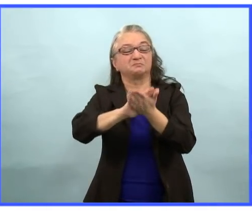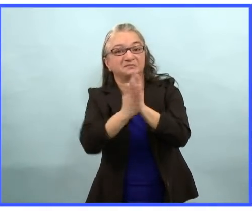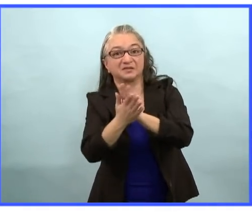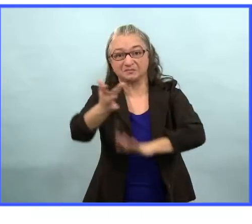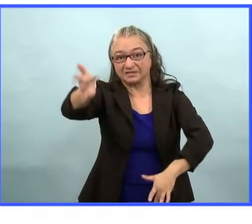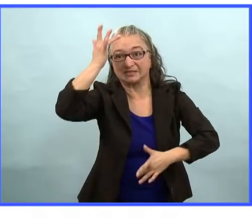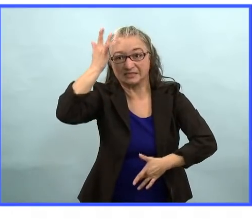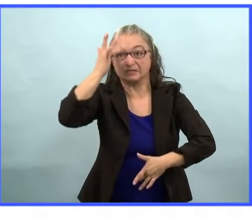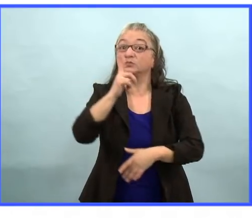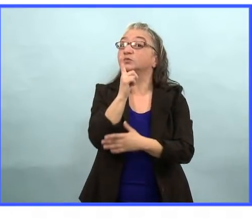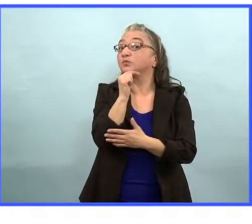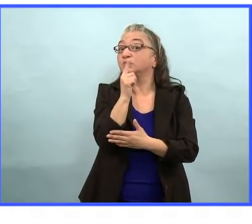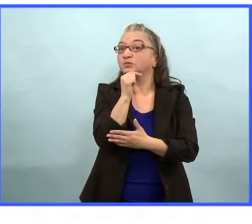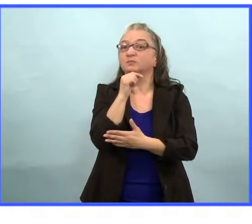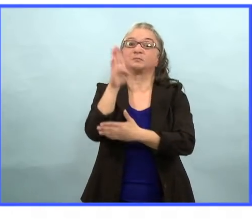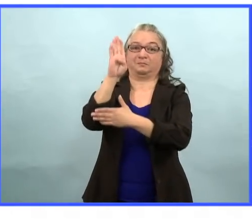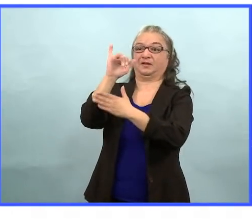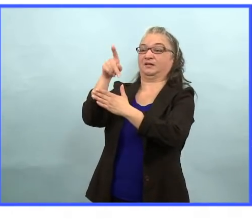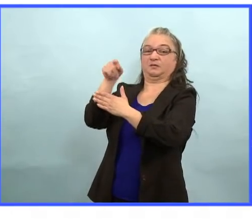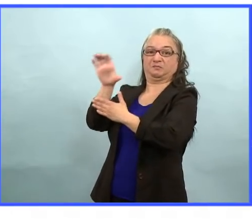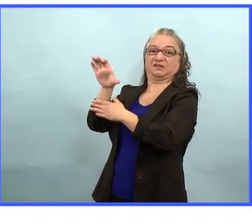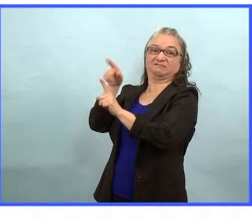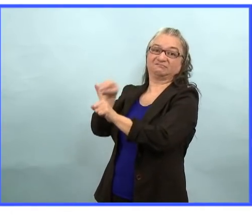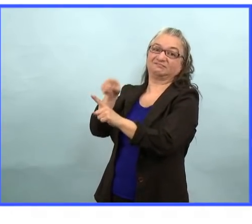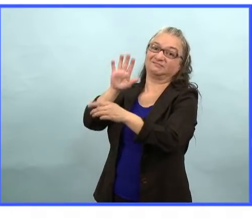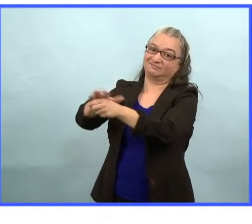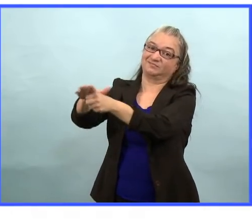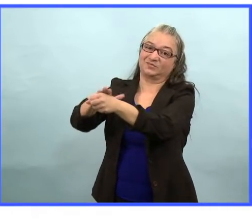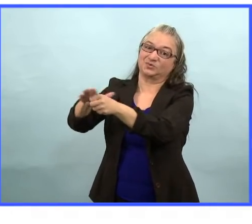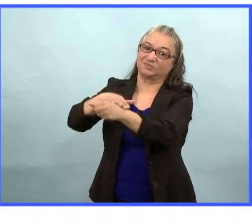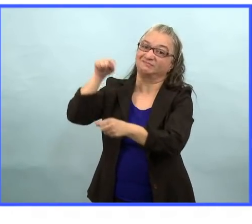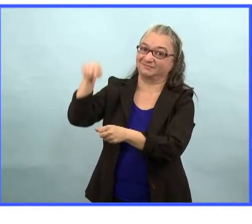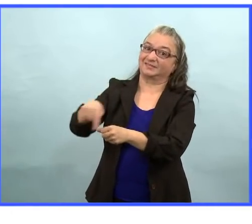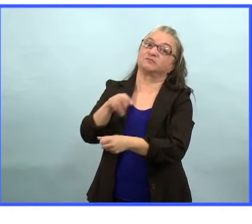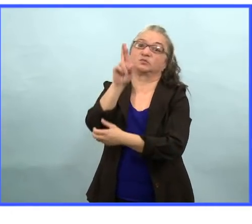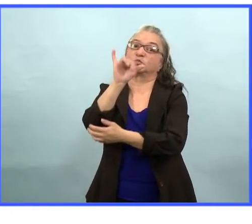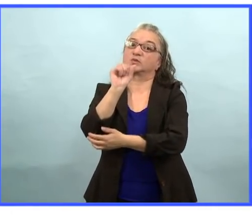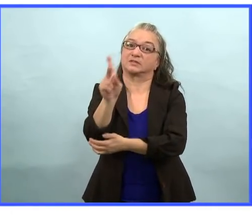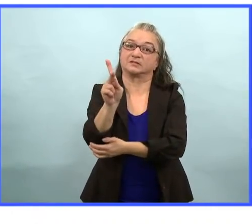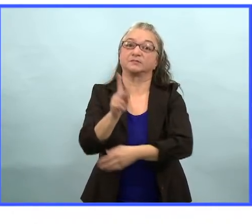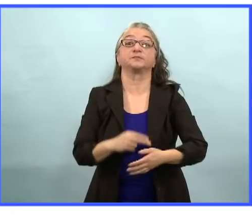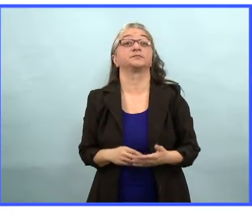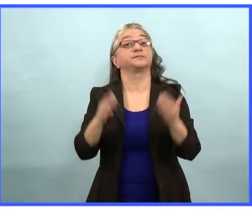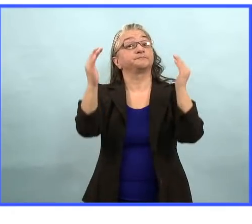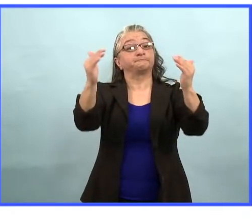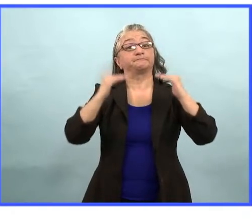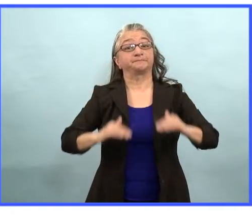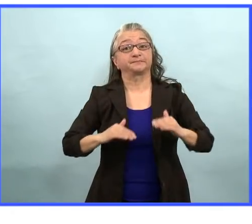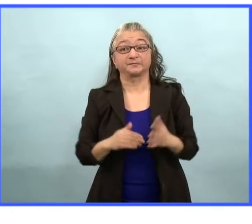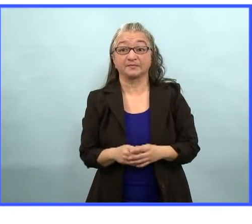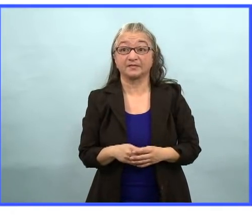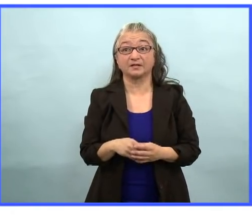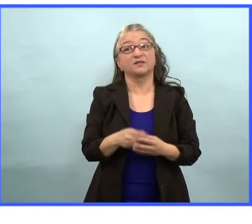next slide please so just a few key messages from the copit vaccine data